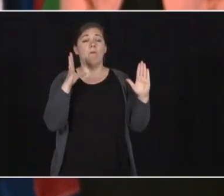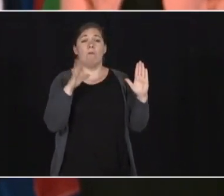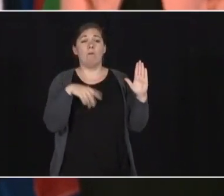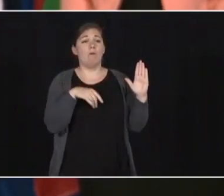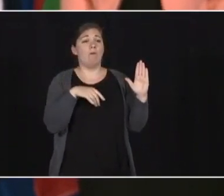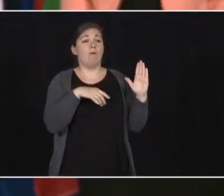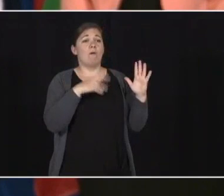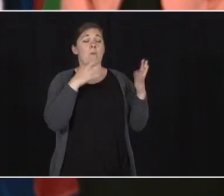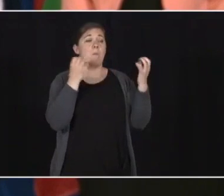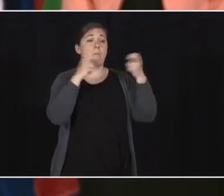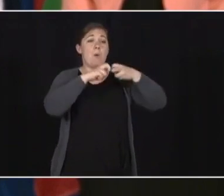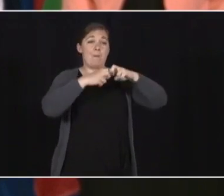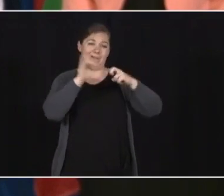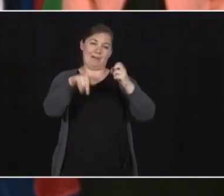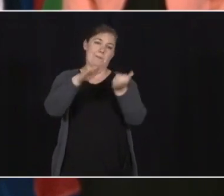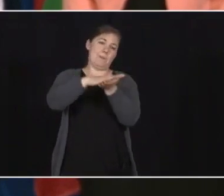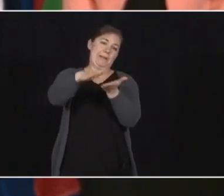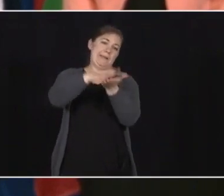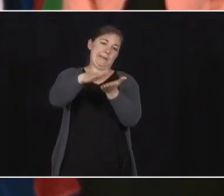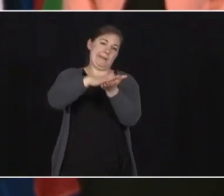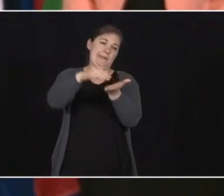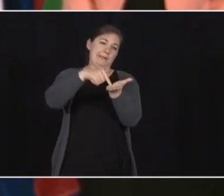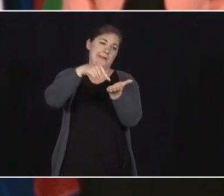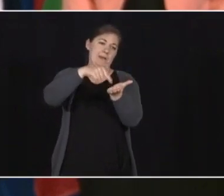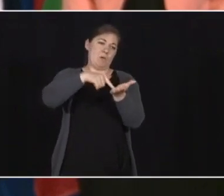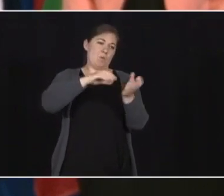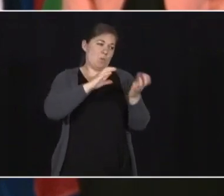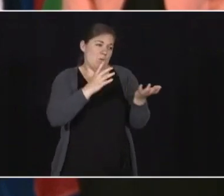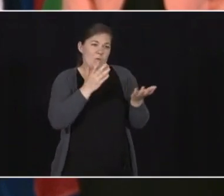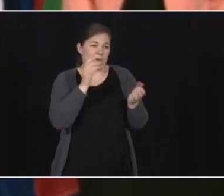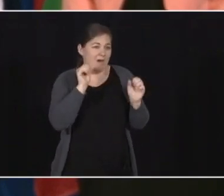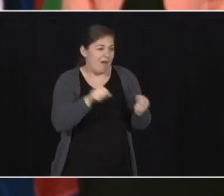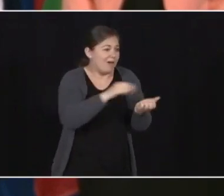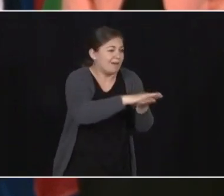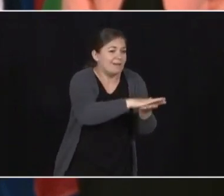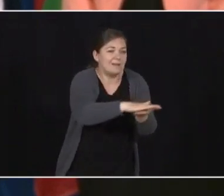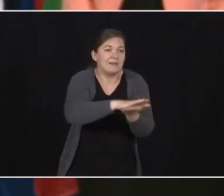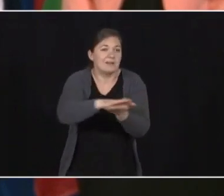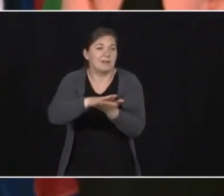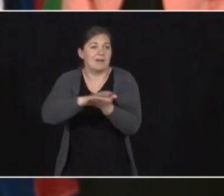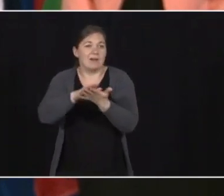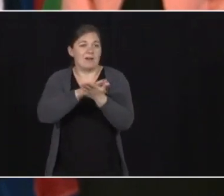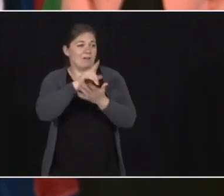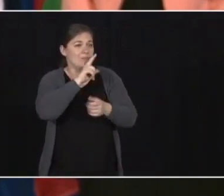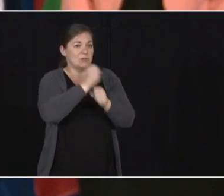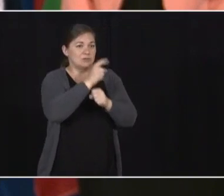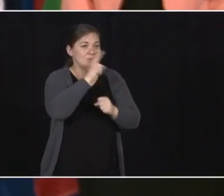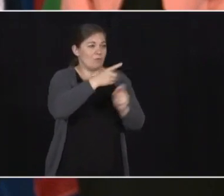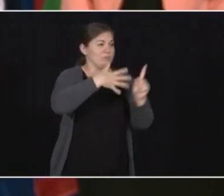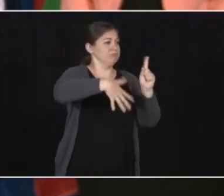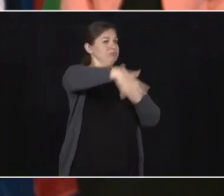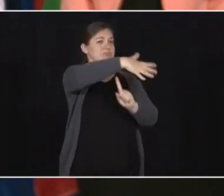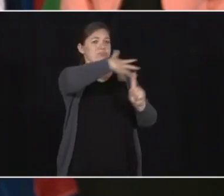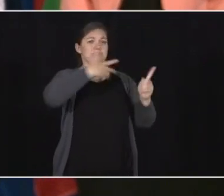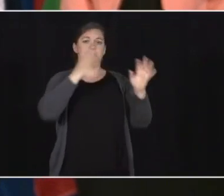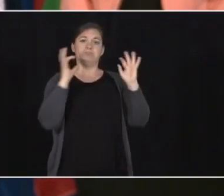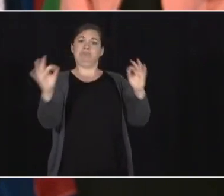and you see a lot of it is cleanliness. Simple cleanliness that you go in there and just keep the place clean. These are the items